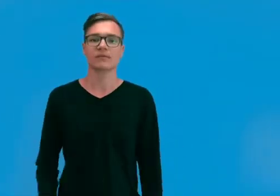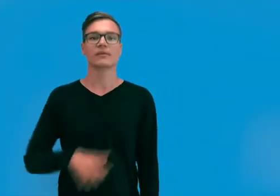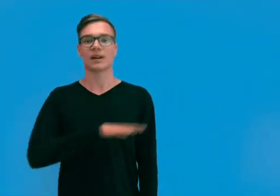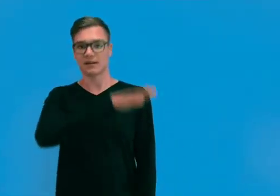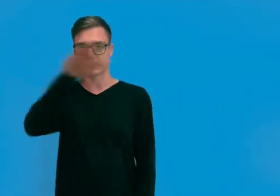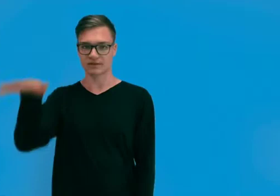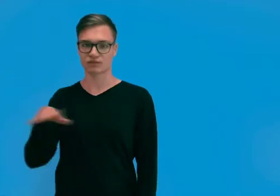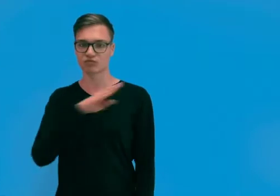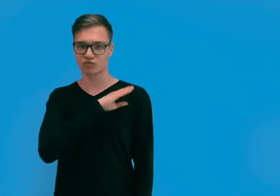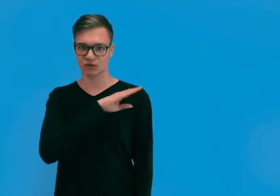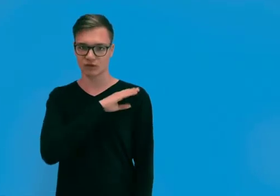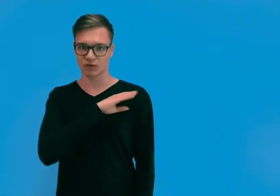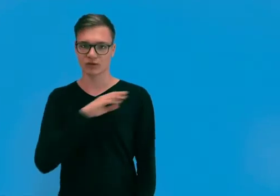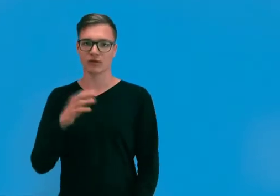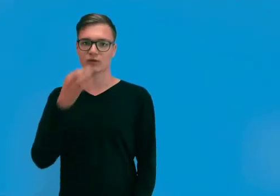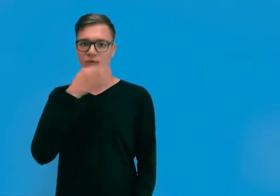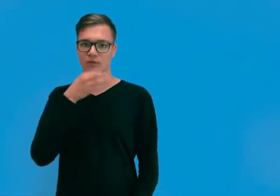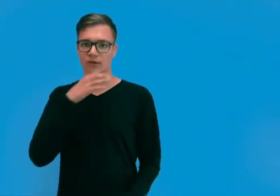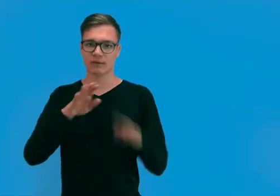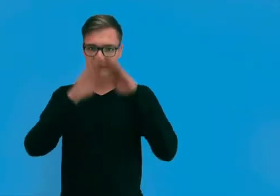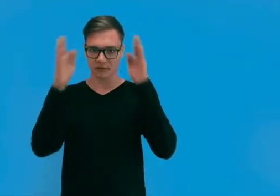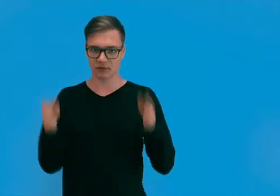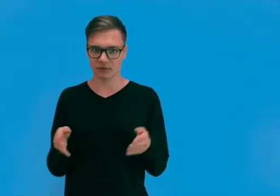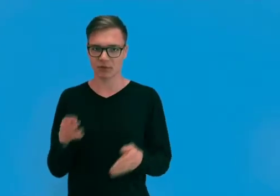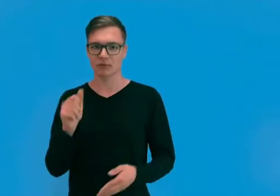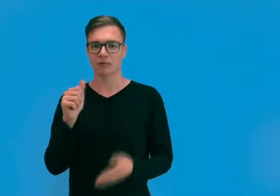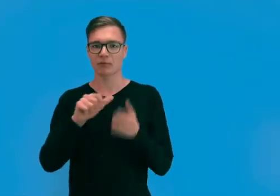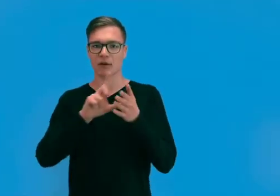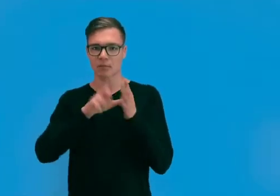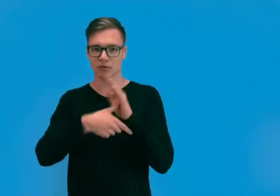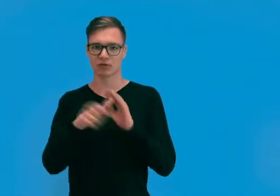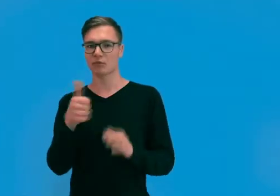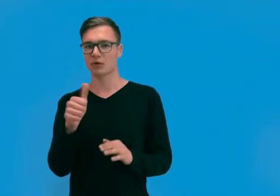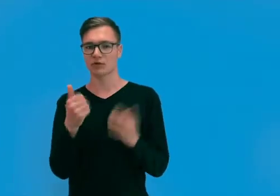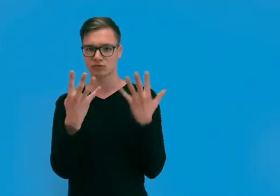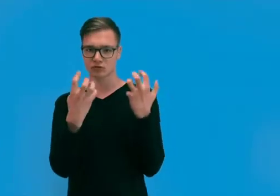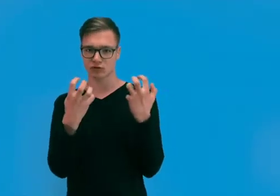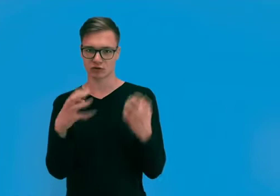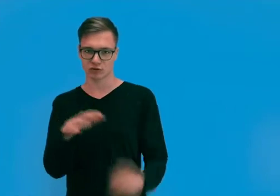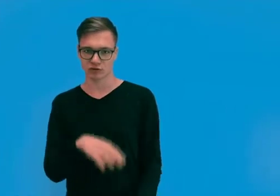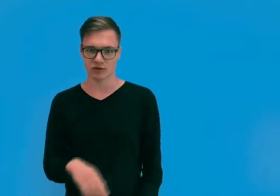All schools and youth organizations, about 90 in the district,